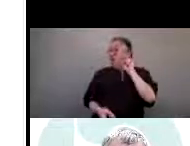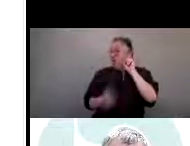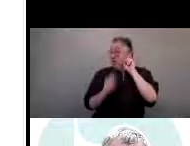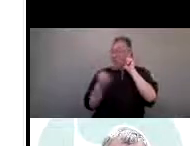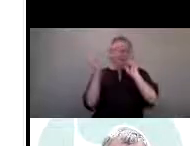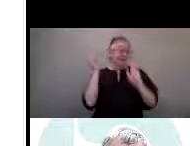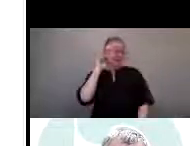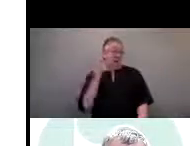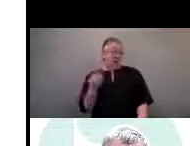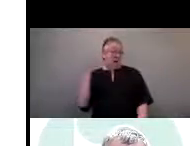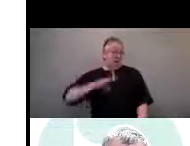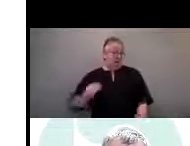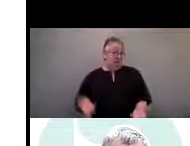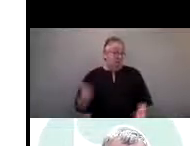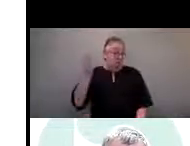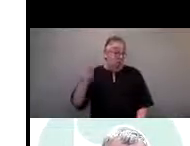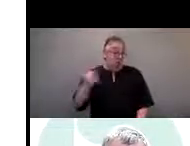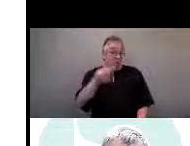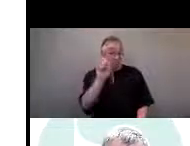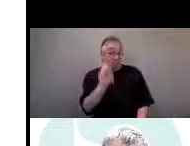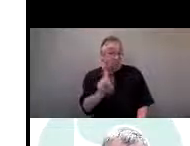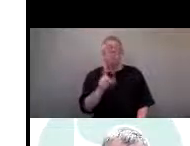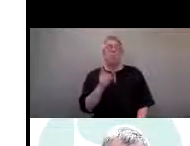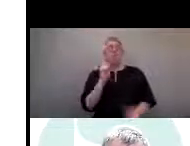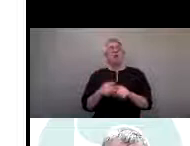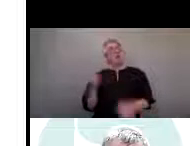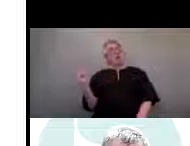to benefit you significantly more than hearing aids